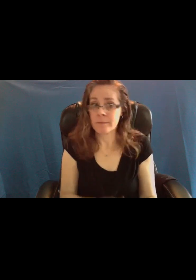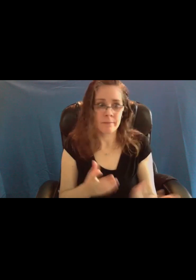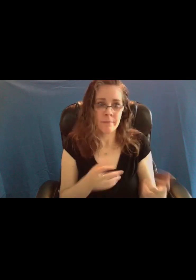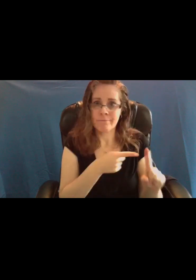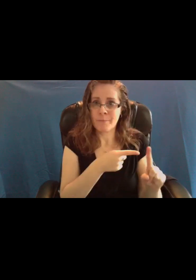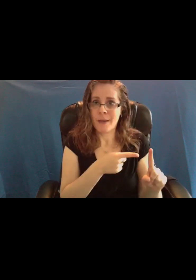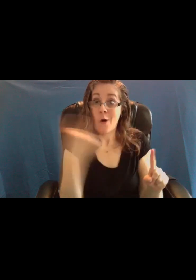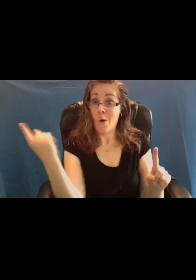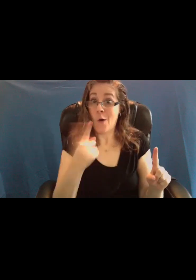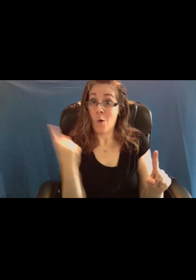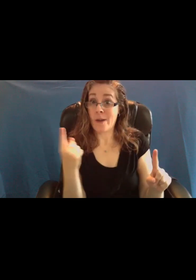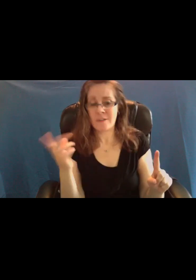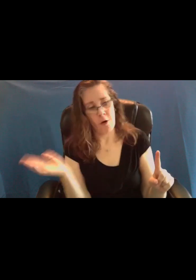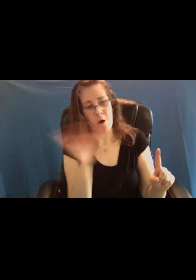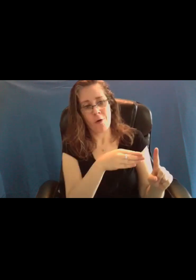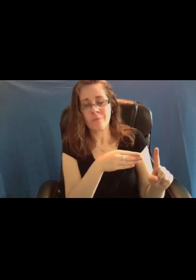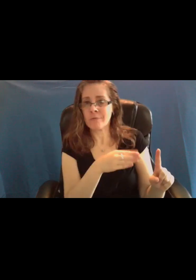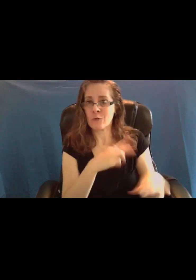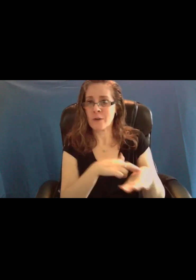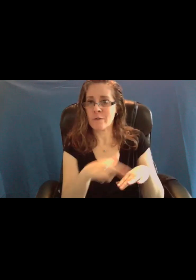say "We're going to have to refer you to this other person who works